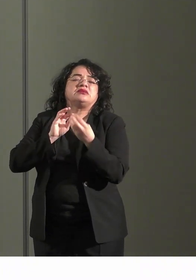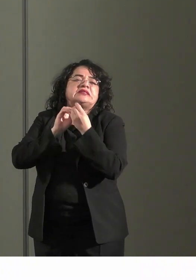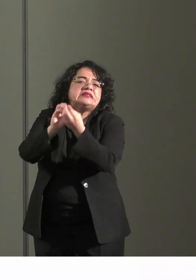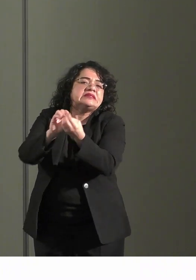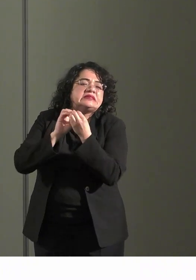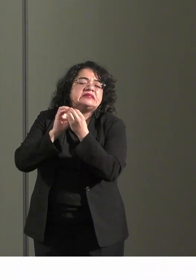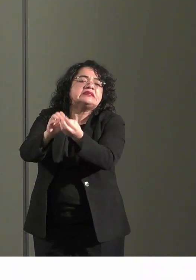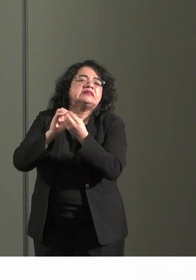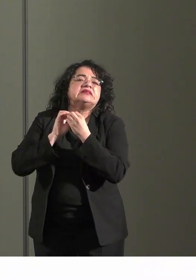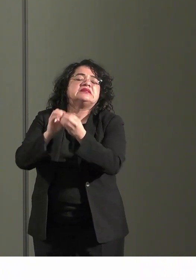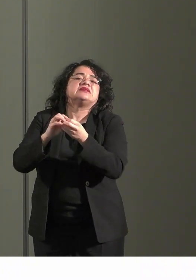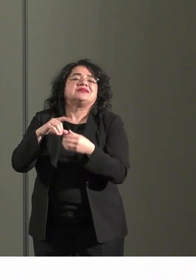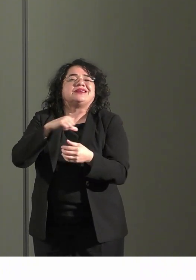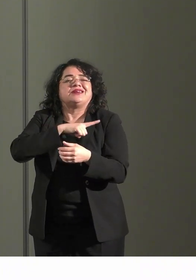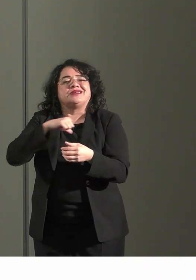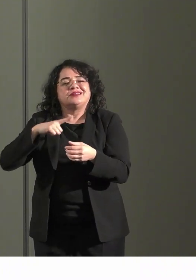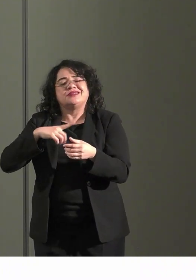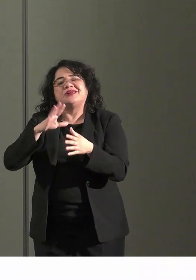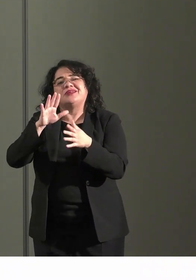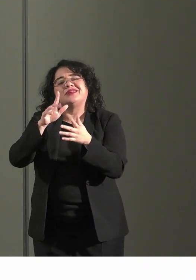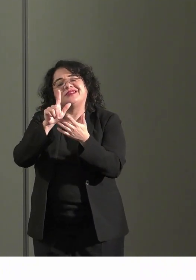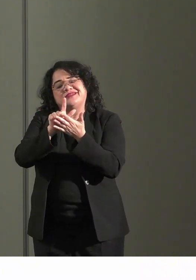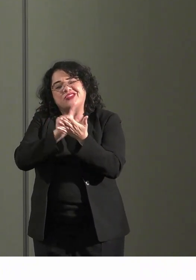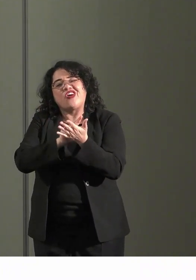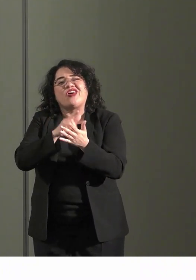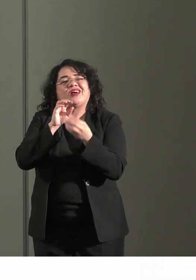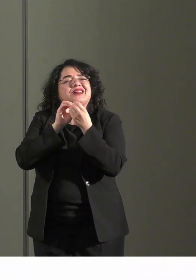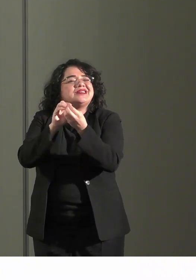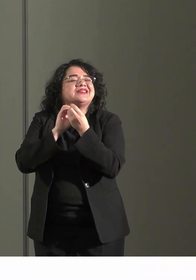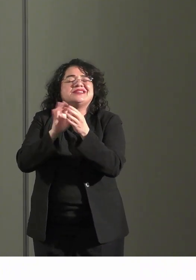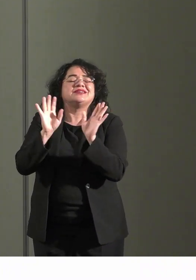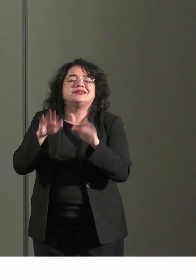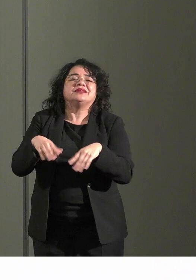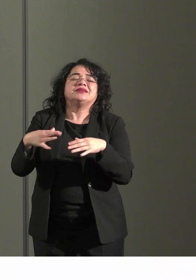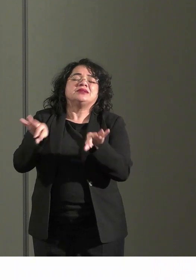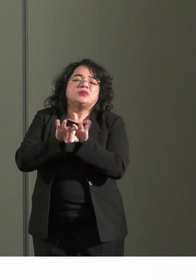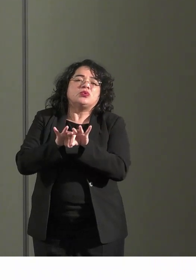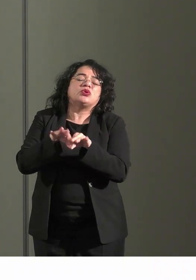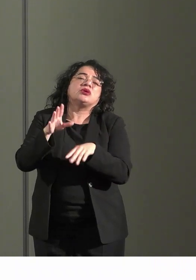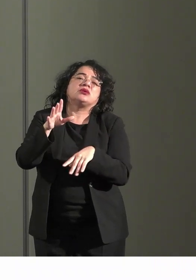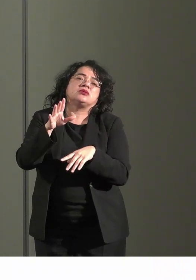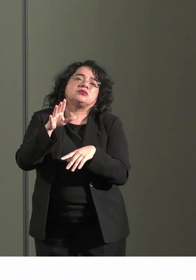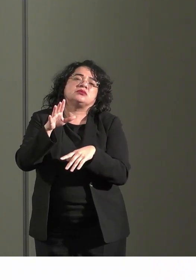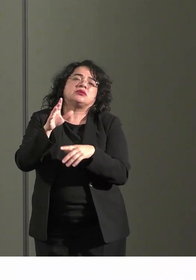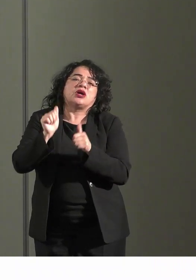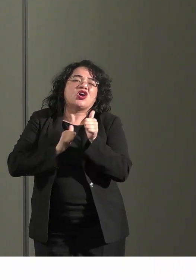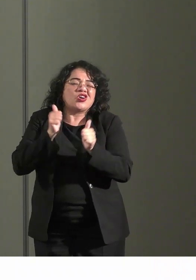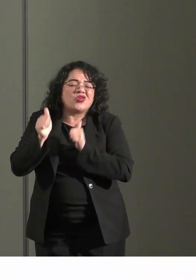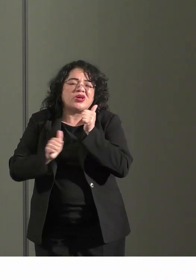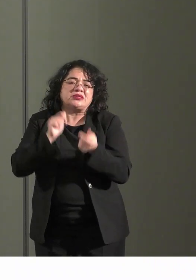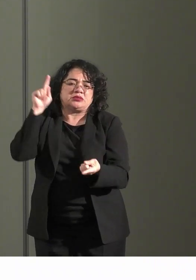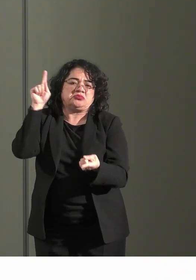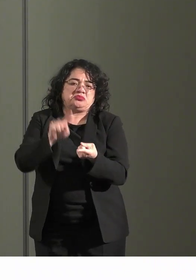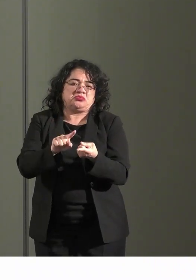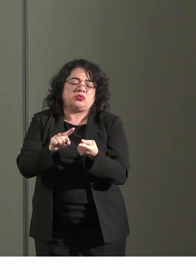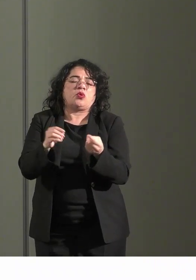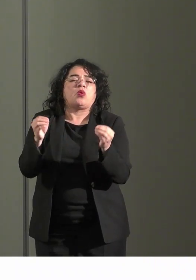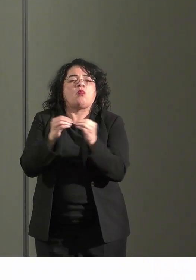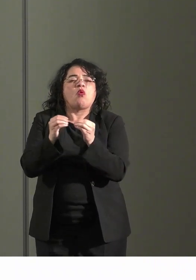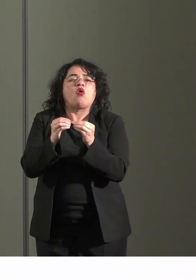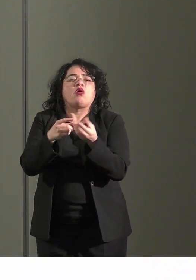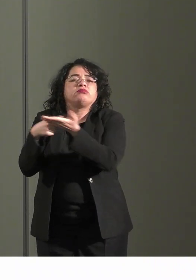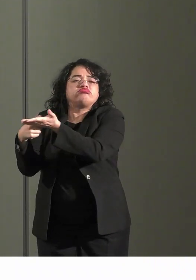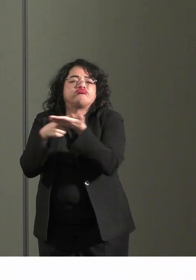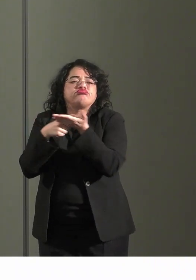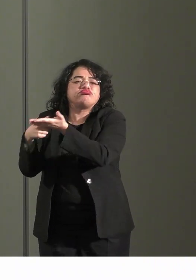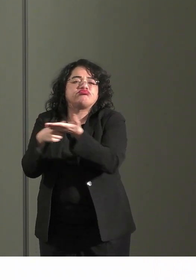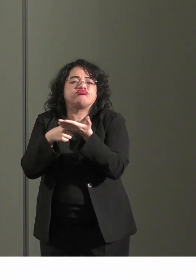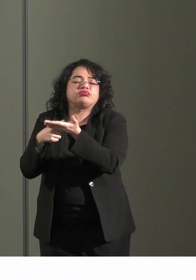you could see one of two routes taken aggressive or individual citizens could bring complaints for